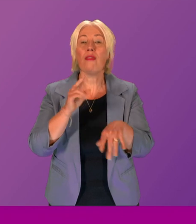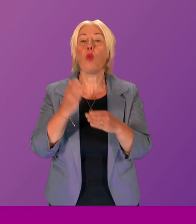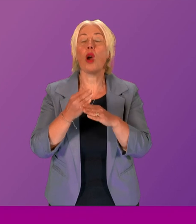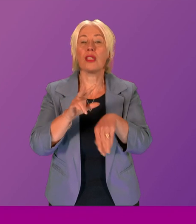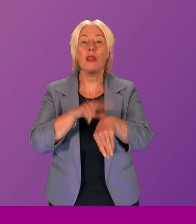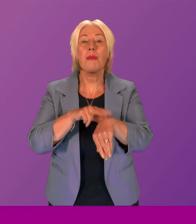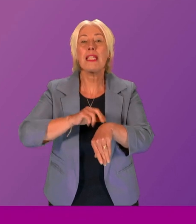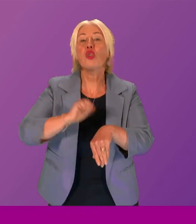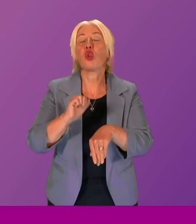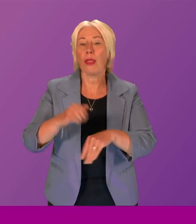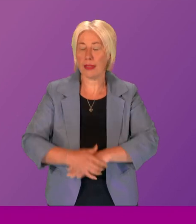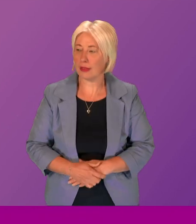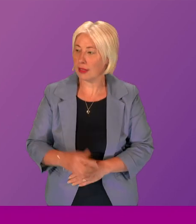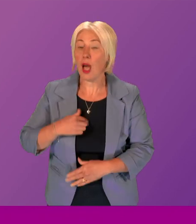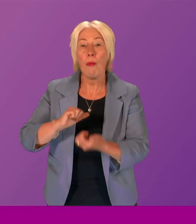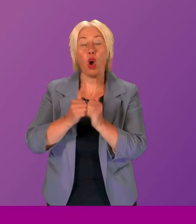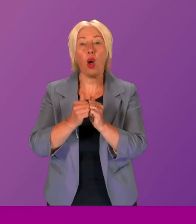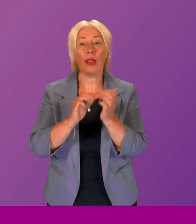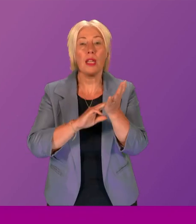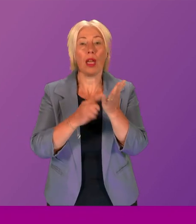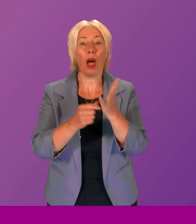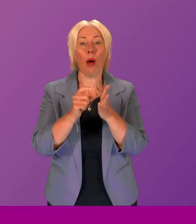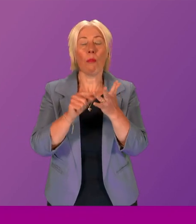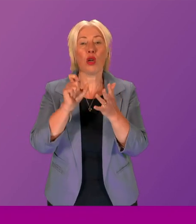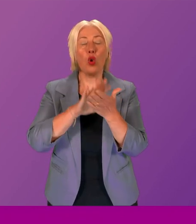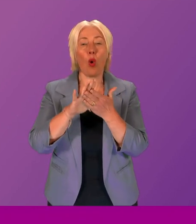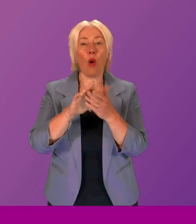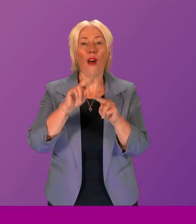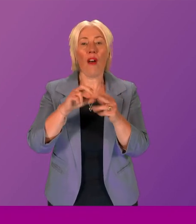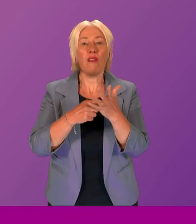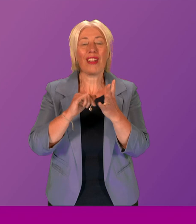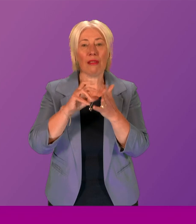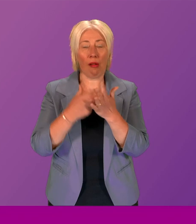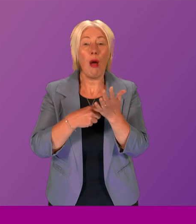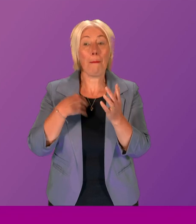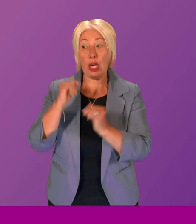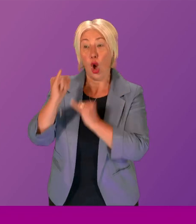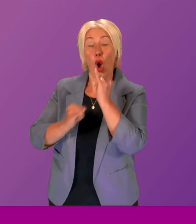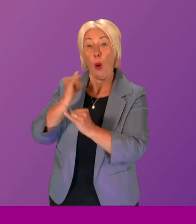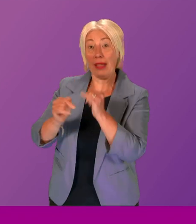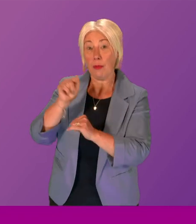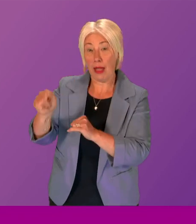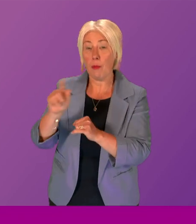My colleague Murdo Fraser was the subject of a spurious complaint about a social media post